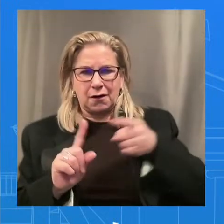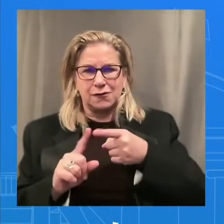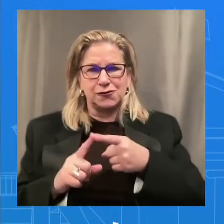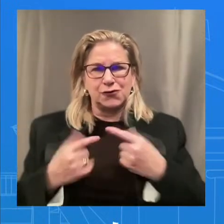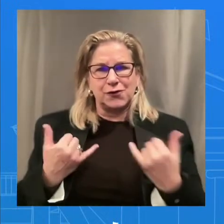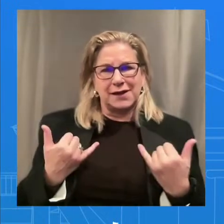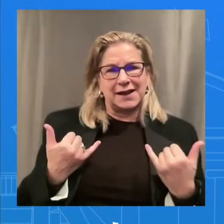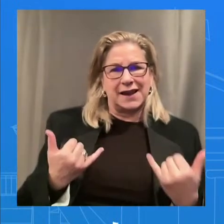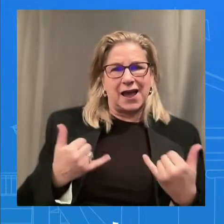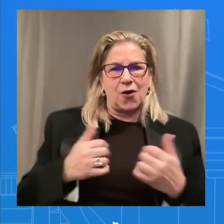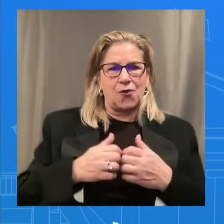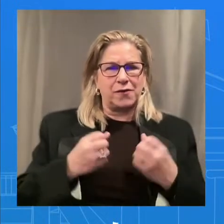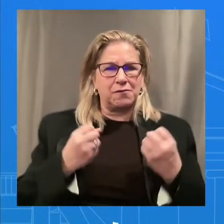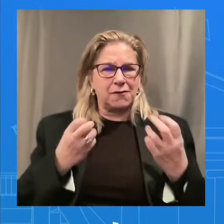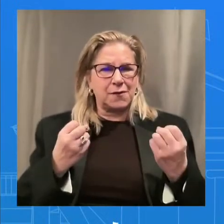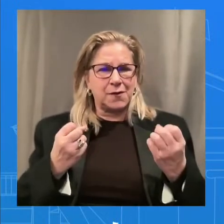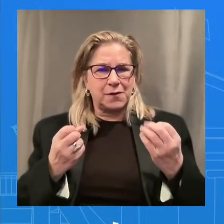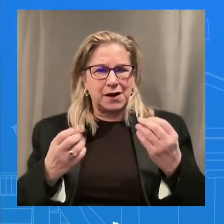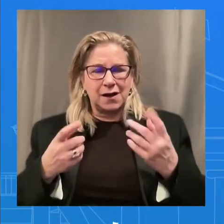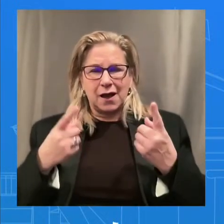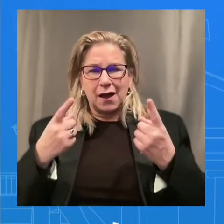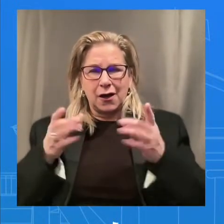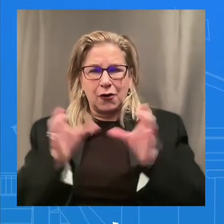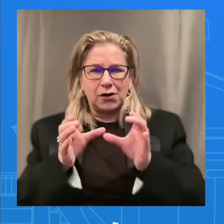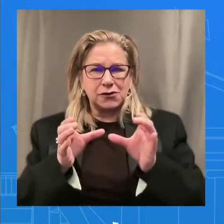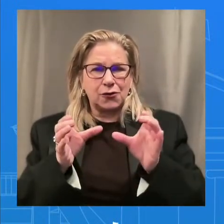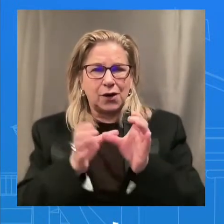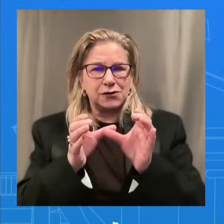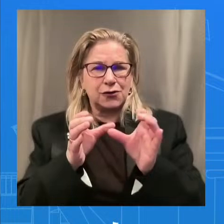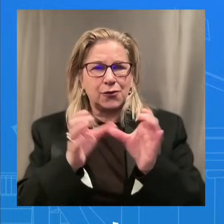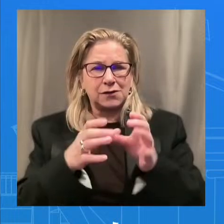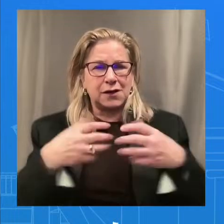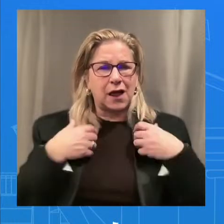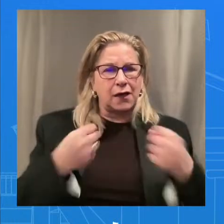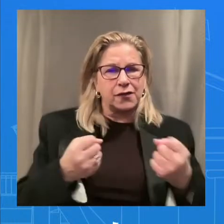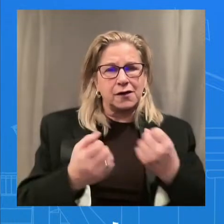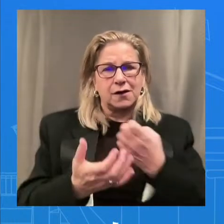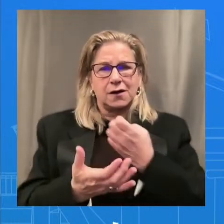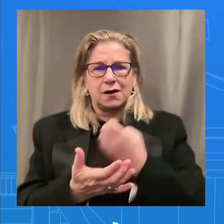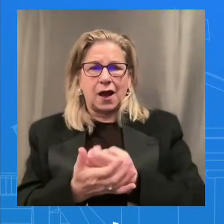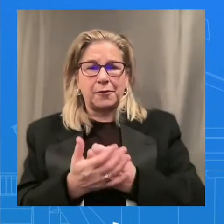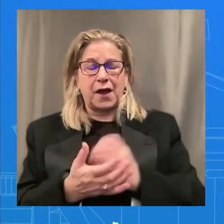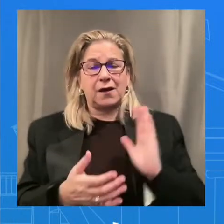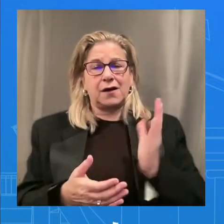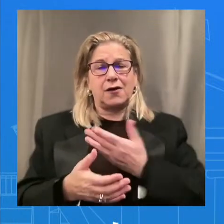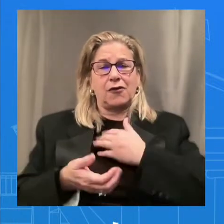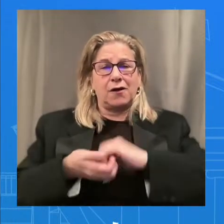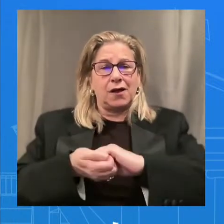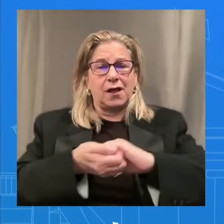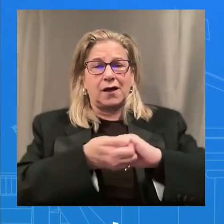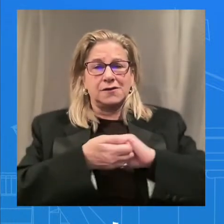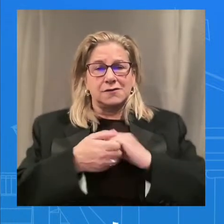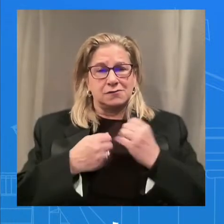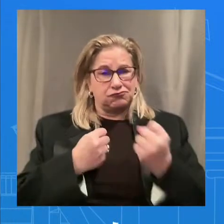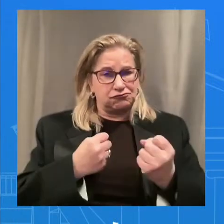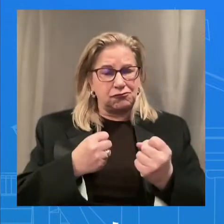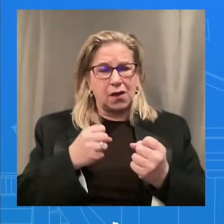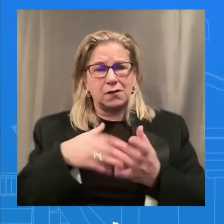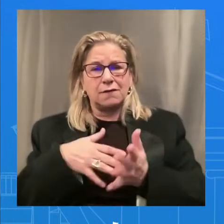and our competitors and adversaries on the march, growing stronger. And the president spoke at a ti- -- at that time about the urgency of meeting